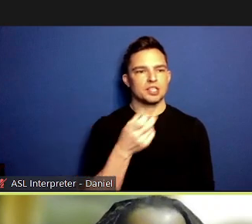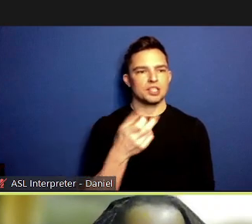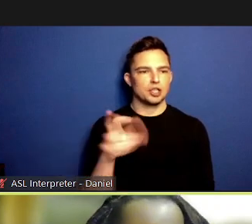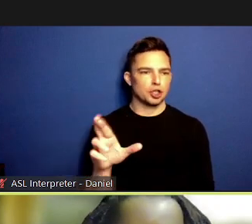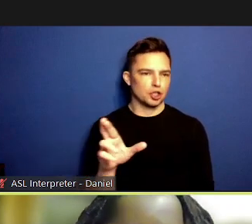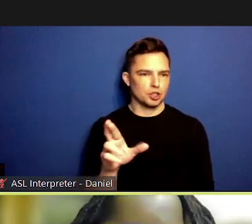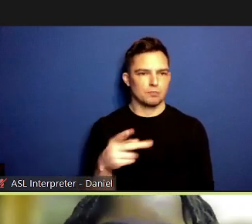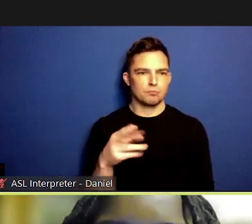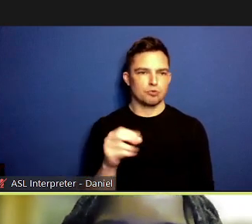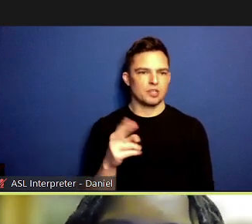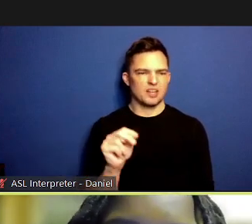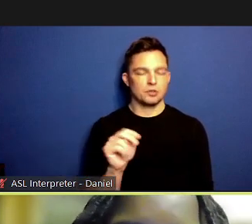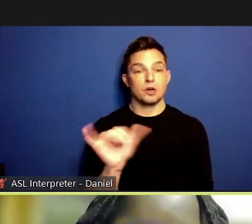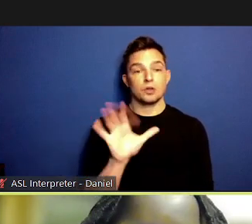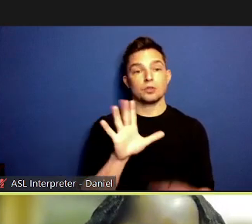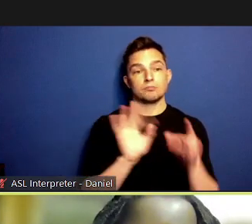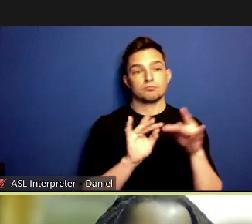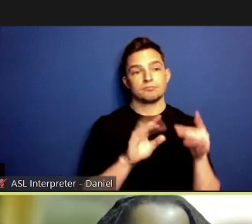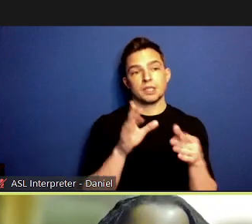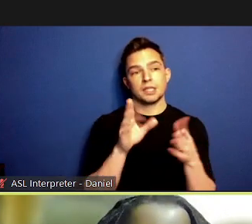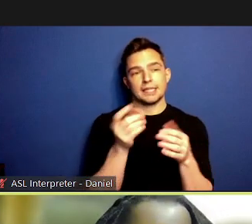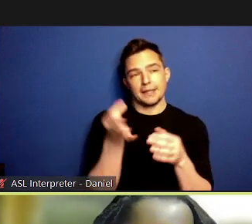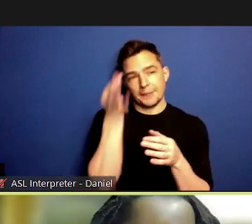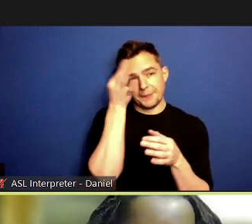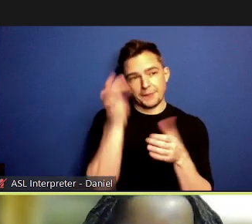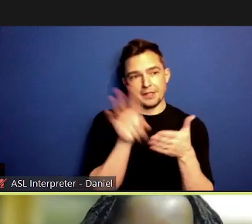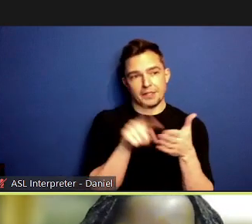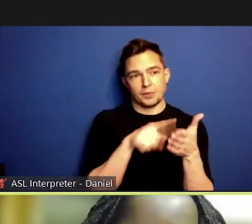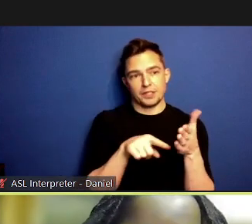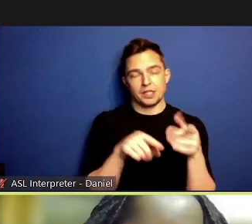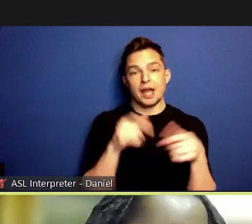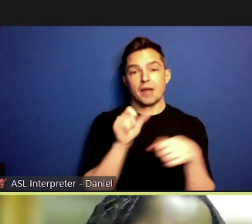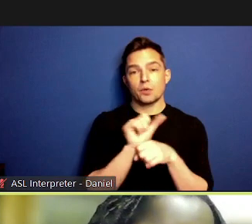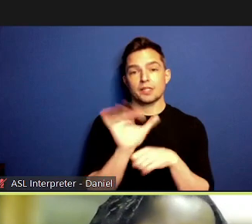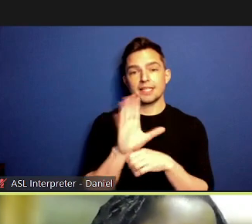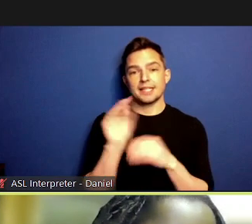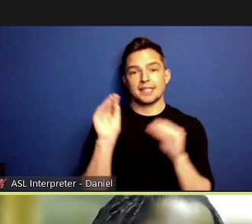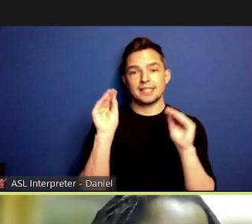is a slight correction that I have worked as a teaching assistant in the school of disability